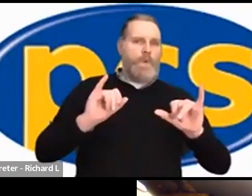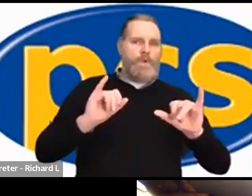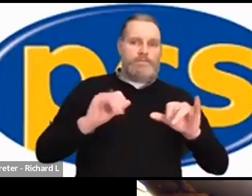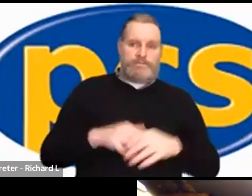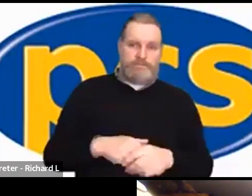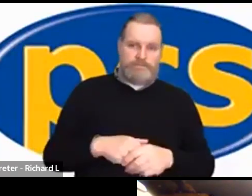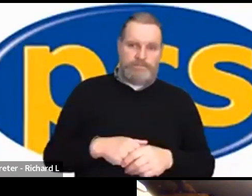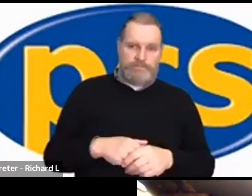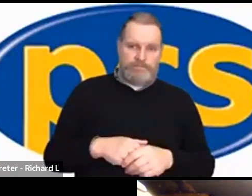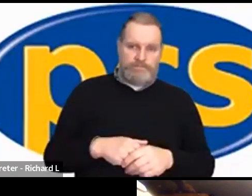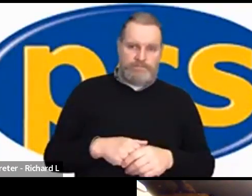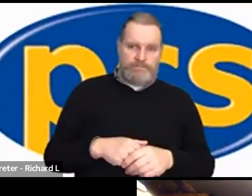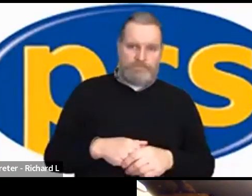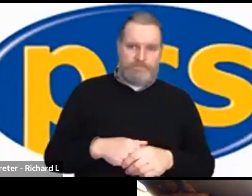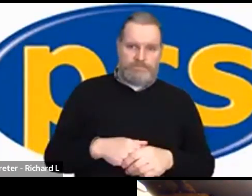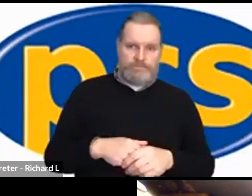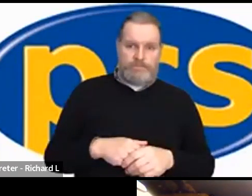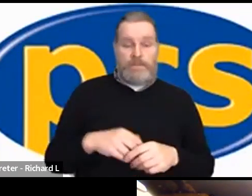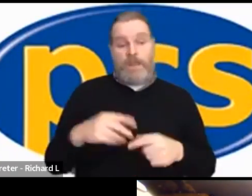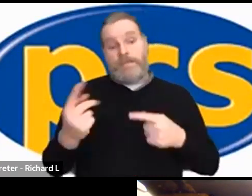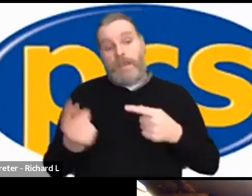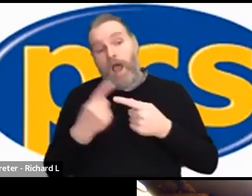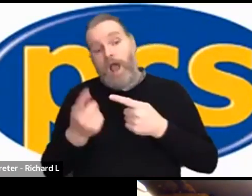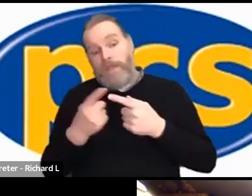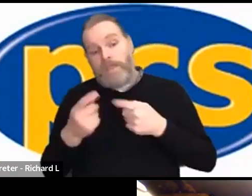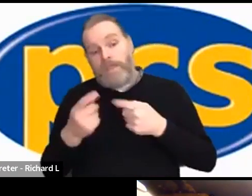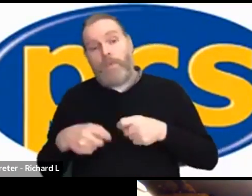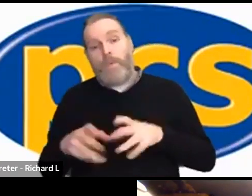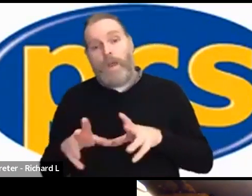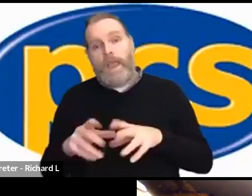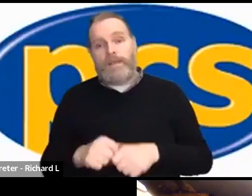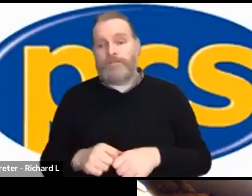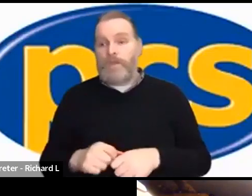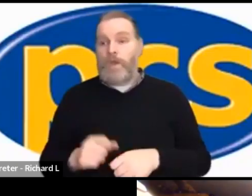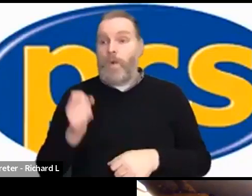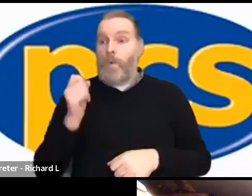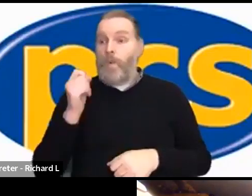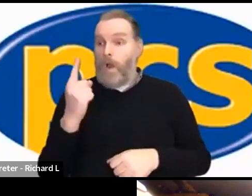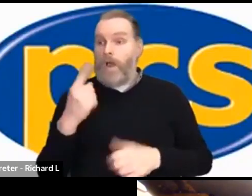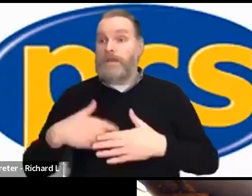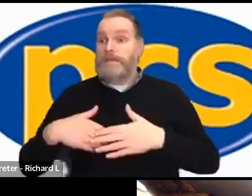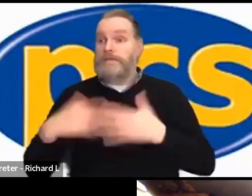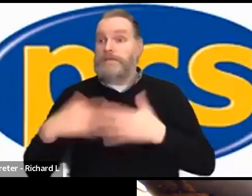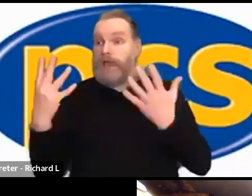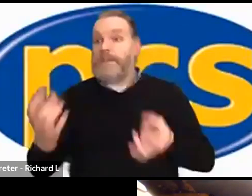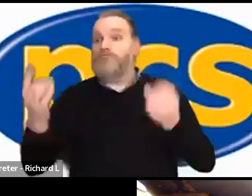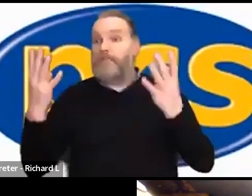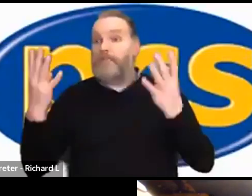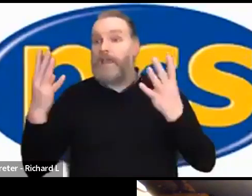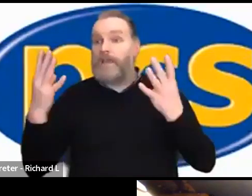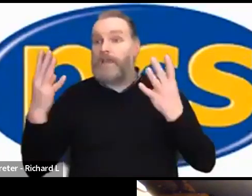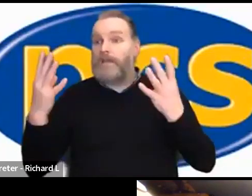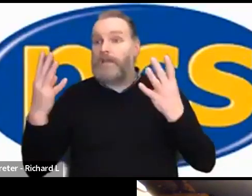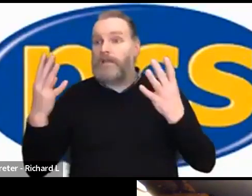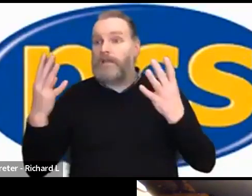obviously, that's the most dramatic and big gest action you've gest action you can take action you can take. The other side of the coin other side of the coin is you could just have a way a one day strike.